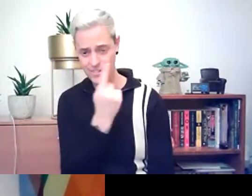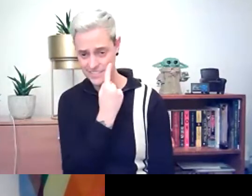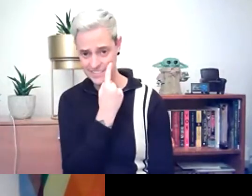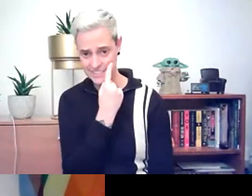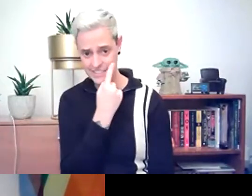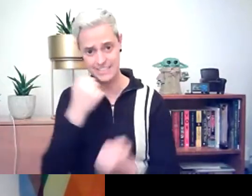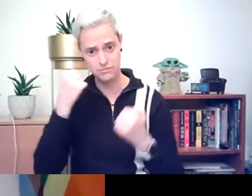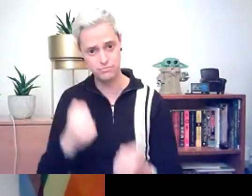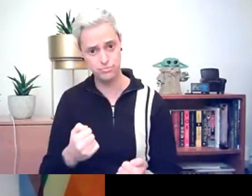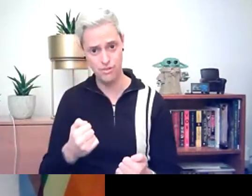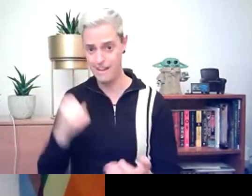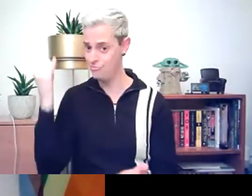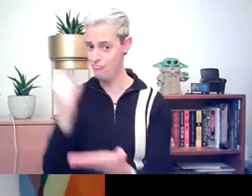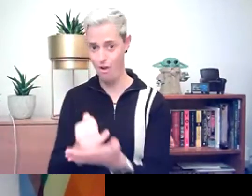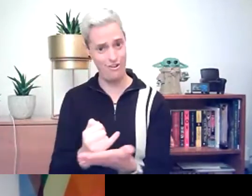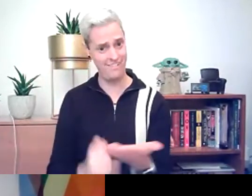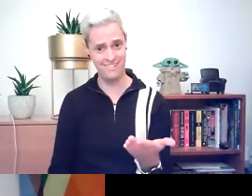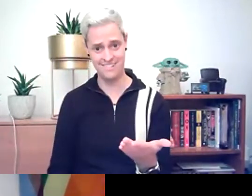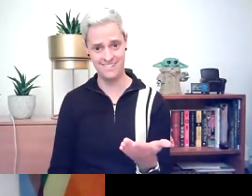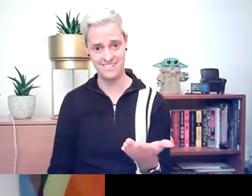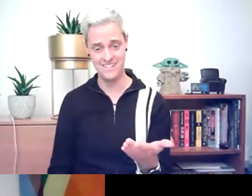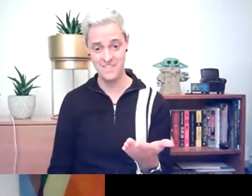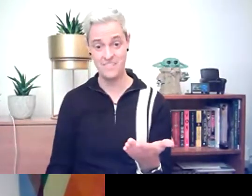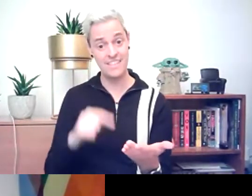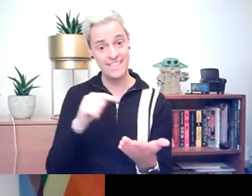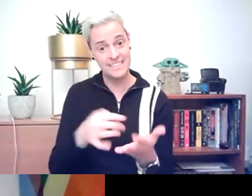against this model of healthcare it delays transition which causes harm.